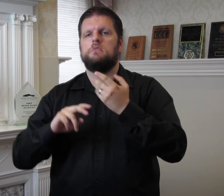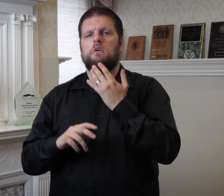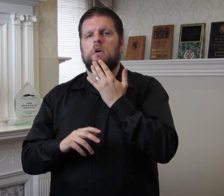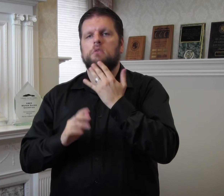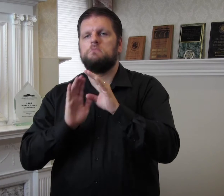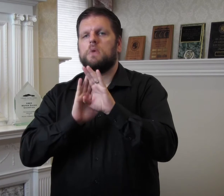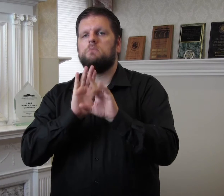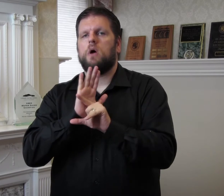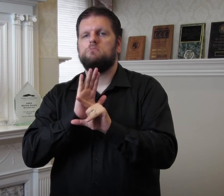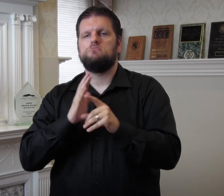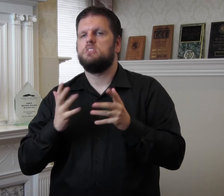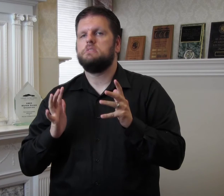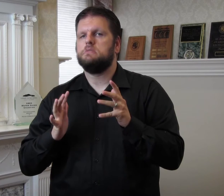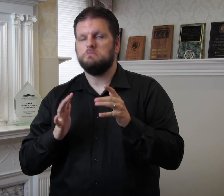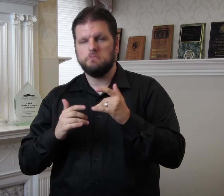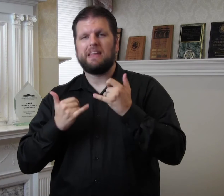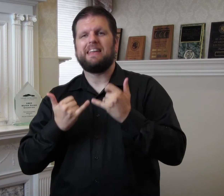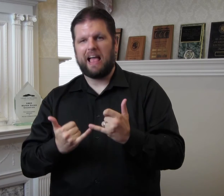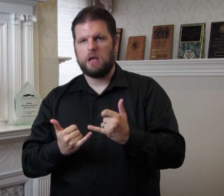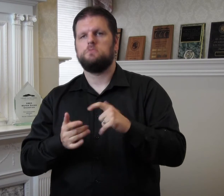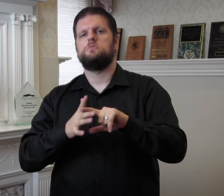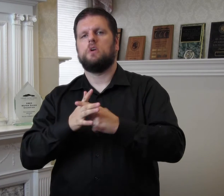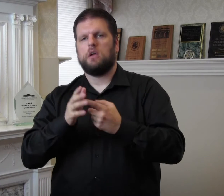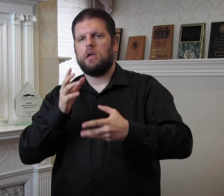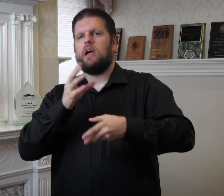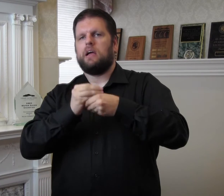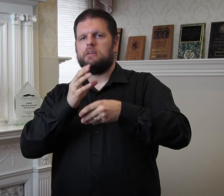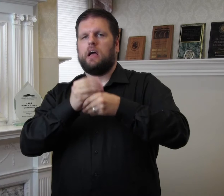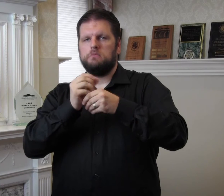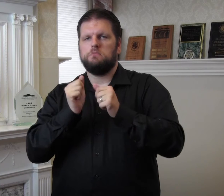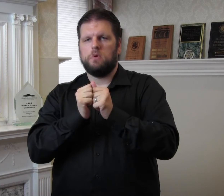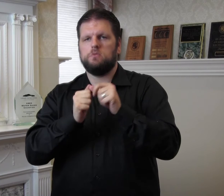and background colors, but now I'm starting